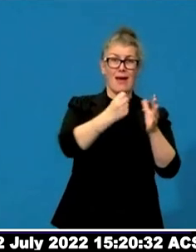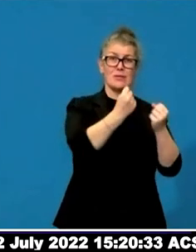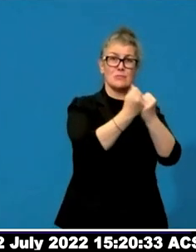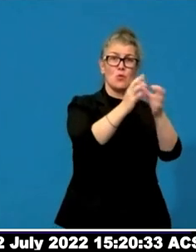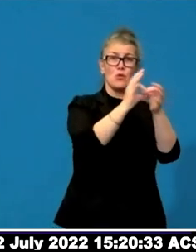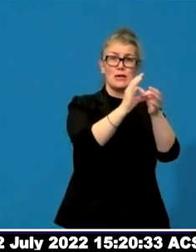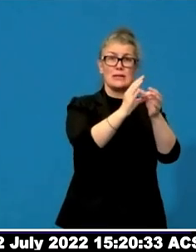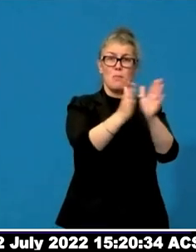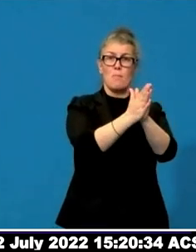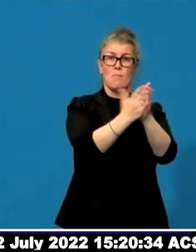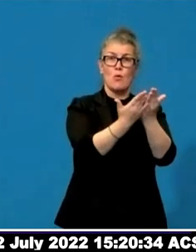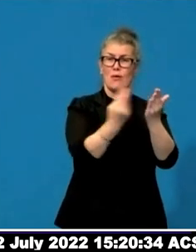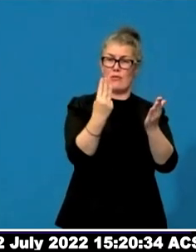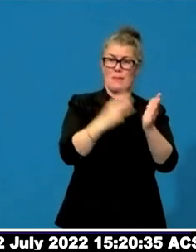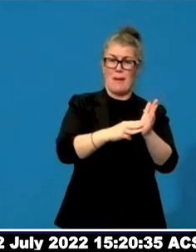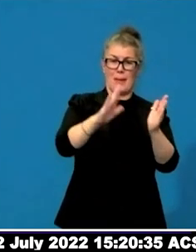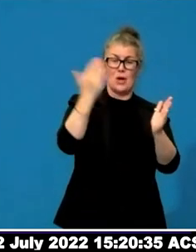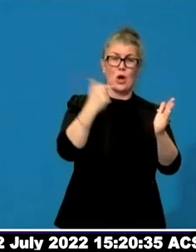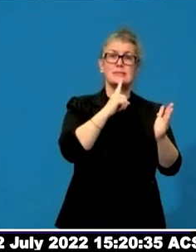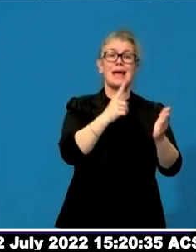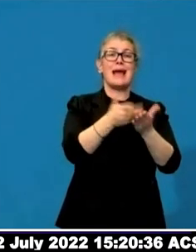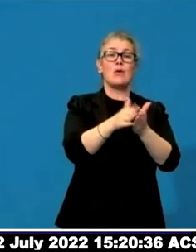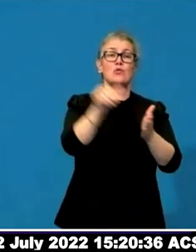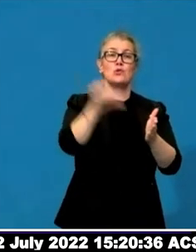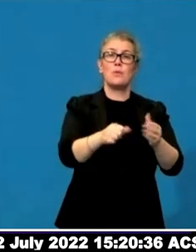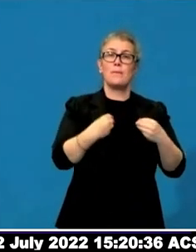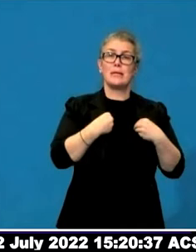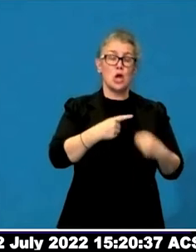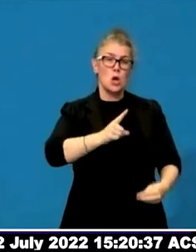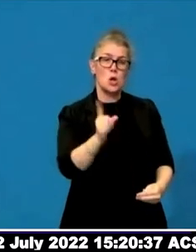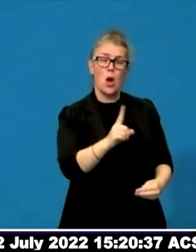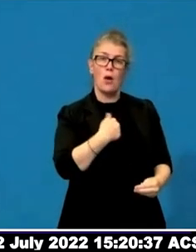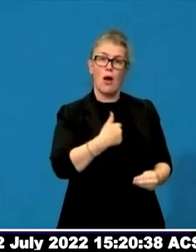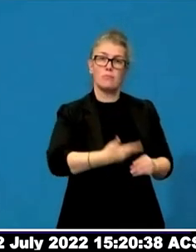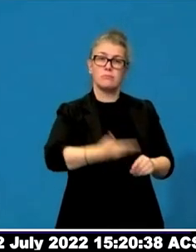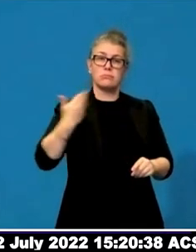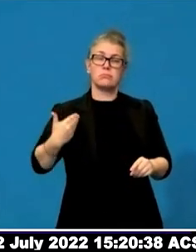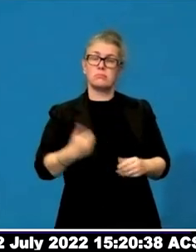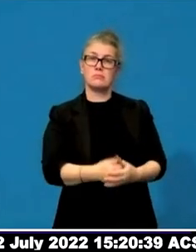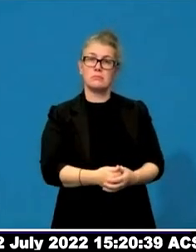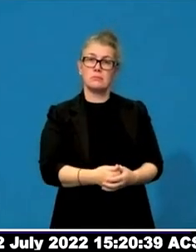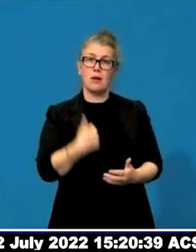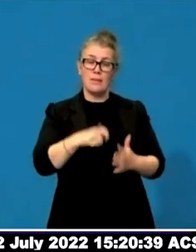"This is how you are supposed to do business", well, no, I'm sorry, we've been doing this a lot longer than what you have,